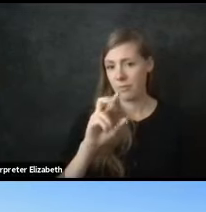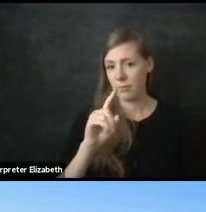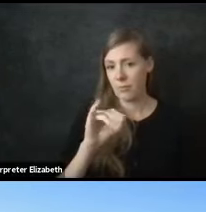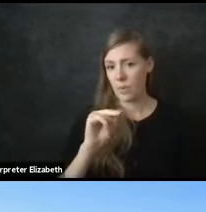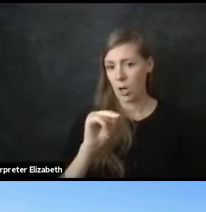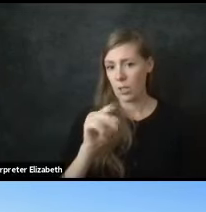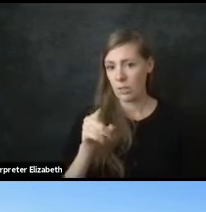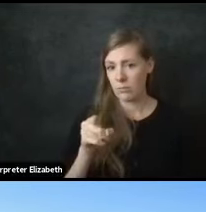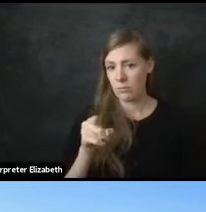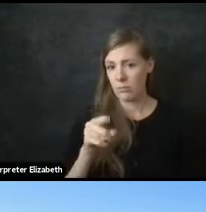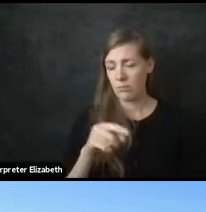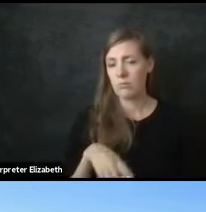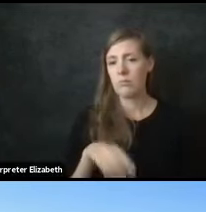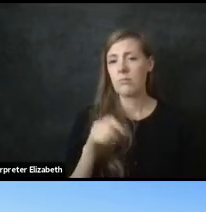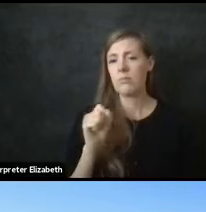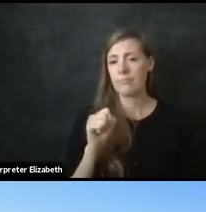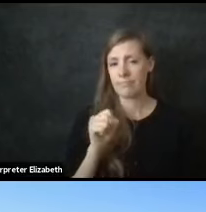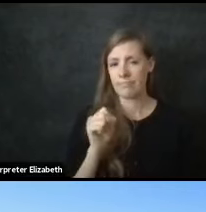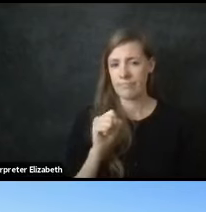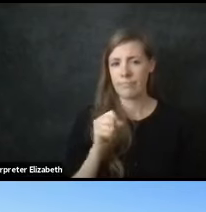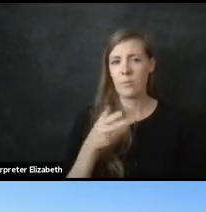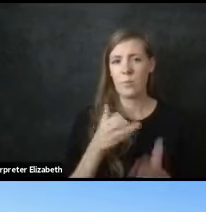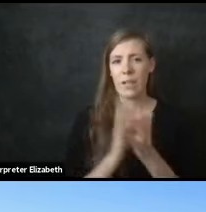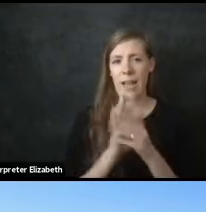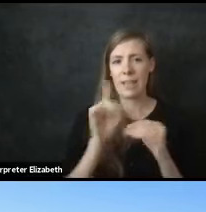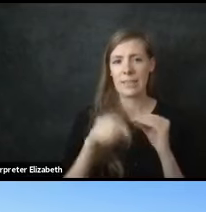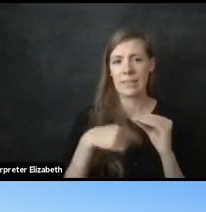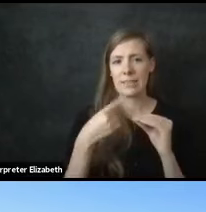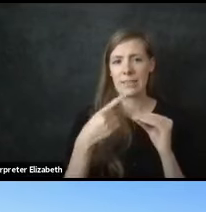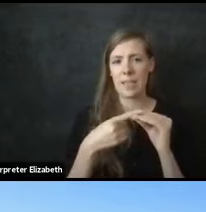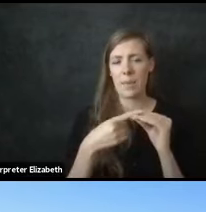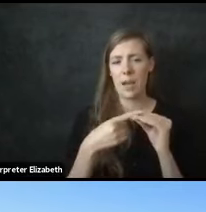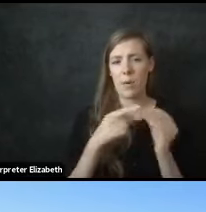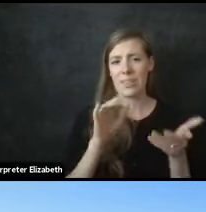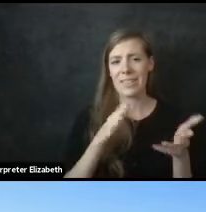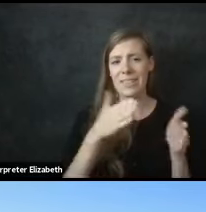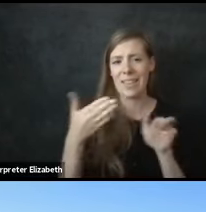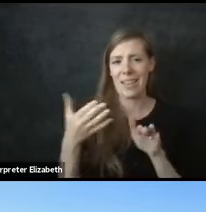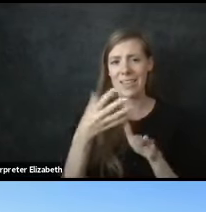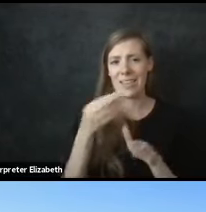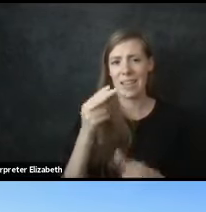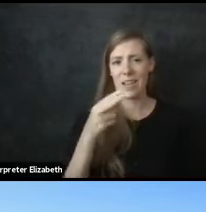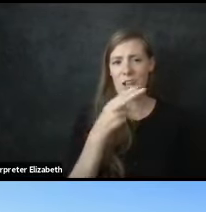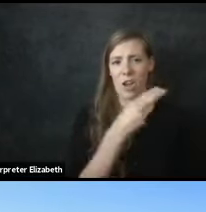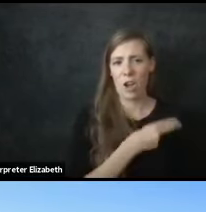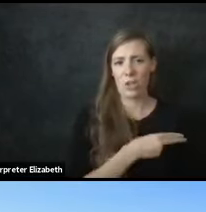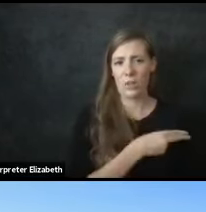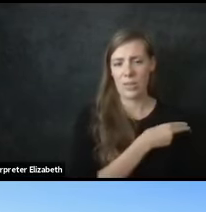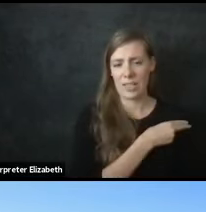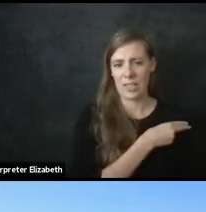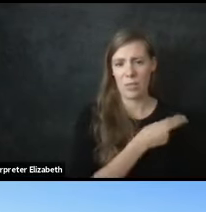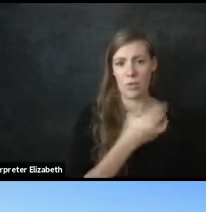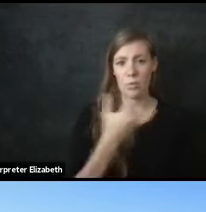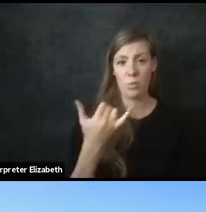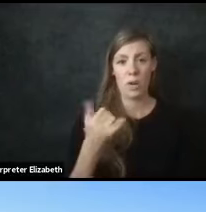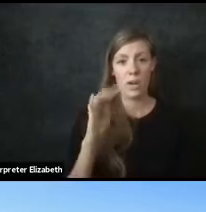I wanted to ask something about deaths and hospitalizations again. So we're at 404 deaths.